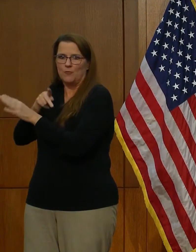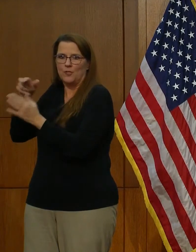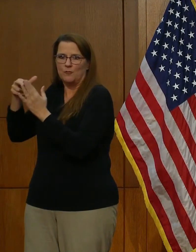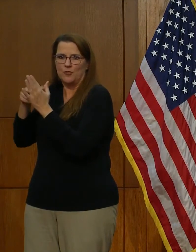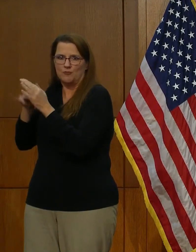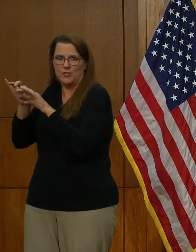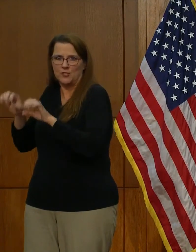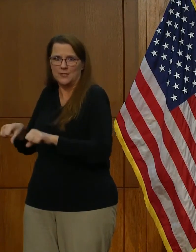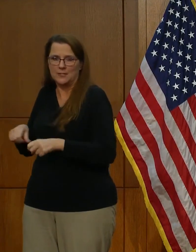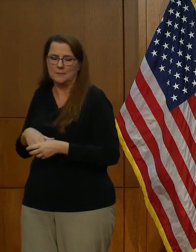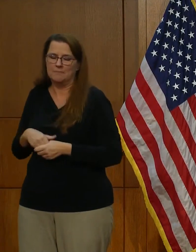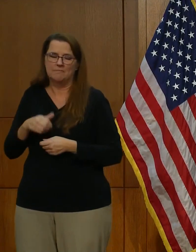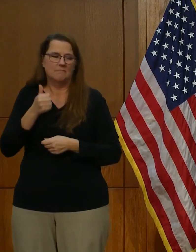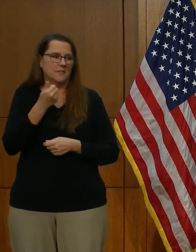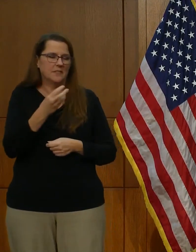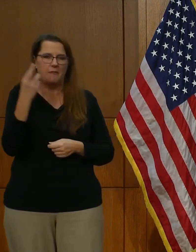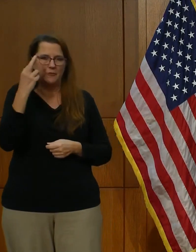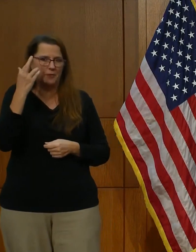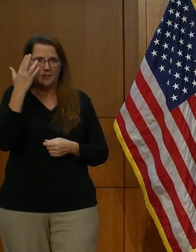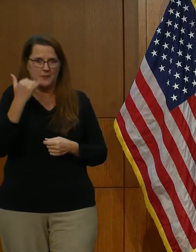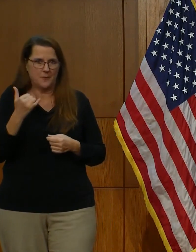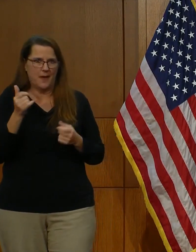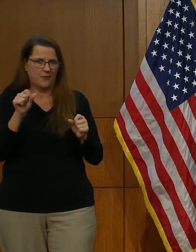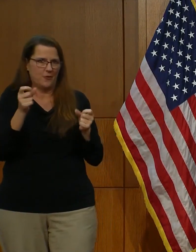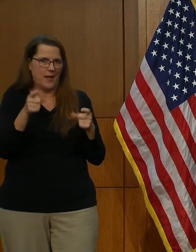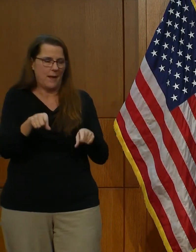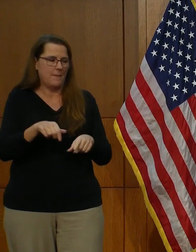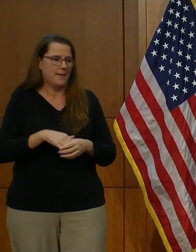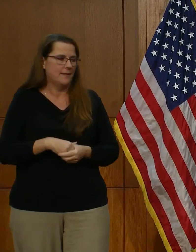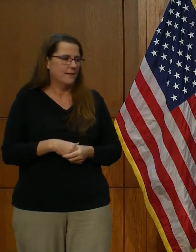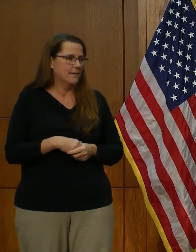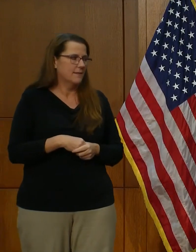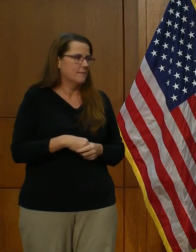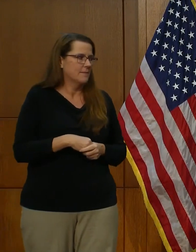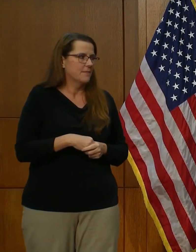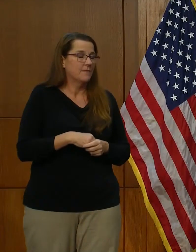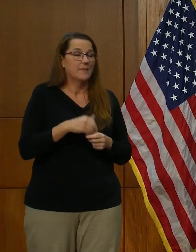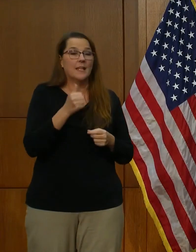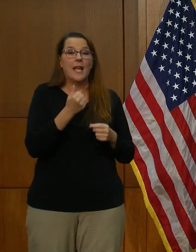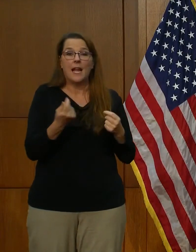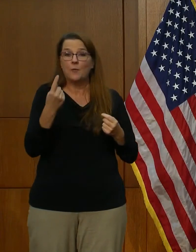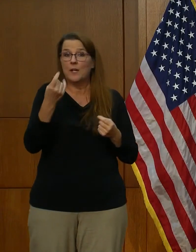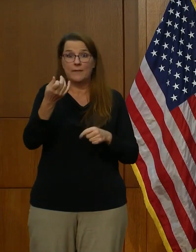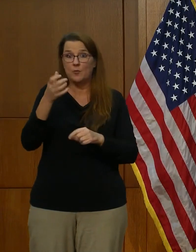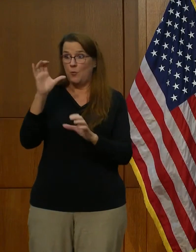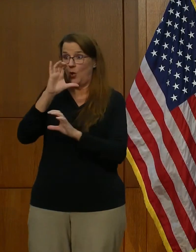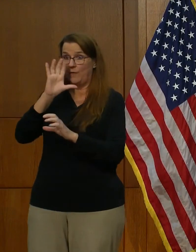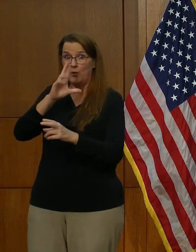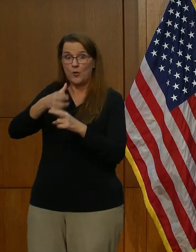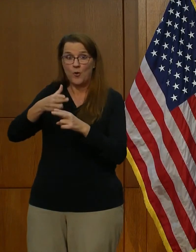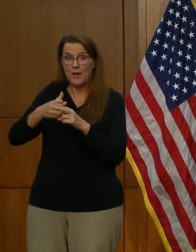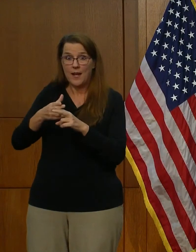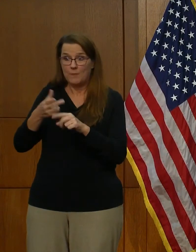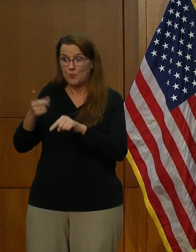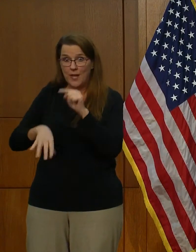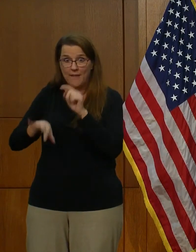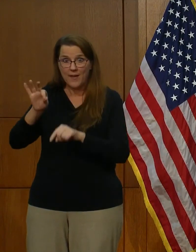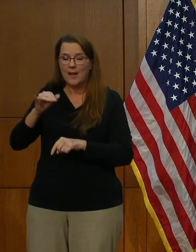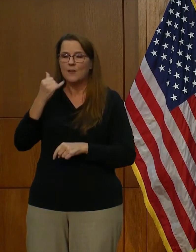CAN'T FIND THEMSELVES IN THE PRE REGISTRATION SYSTEM ON GUY WOULD SAY, YOU KNOW, THEY'RE A NUMBER OF REASONS FOR THAT, AND